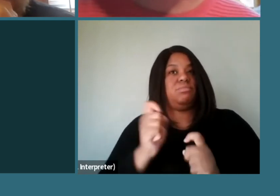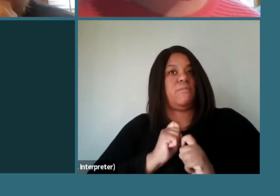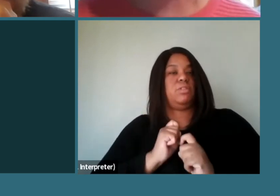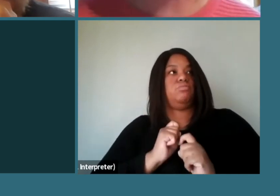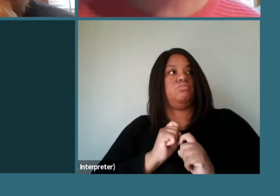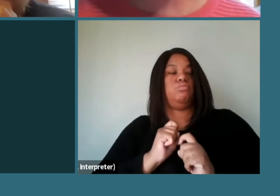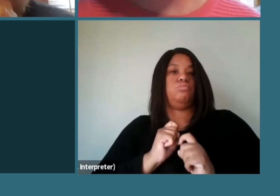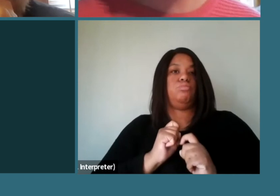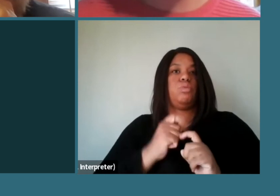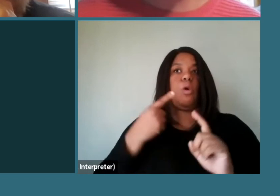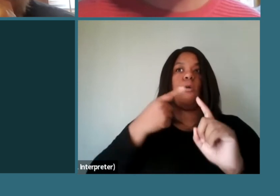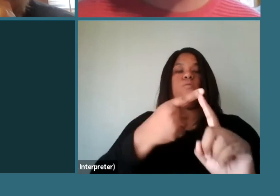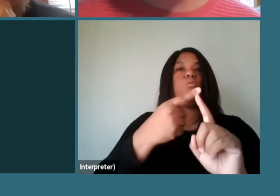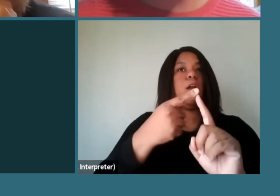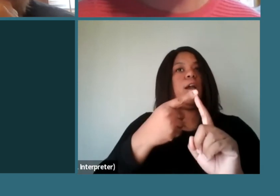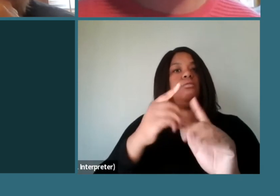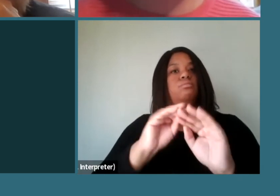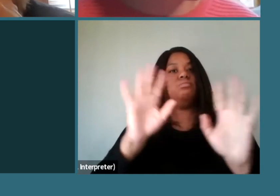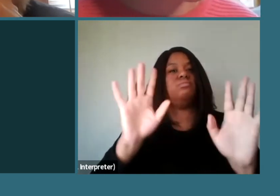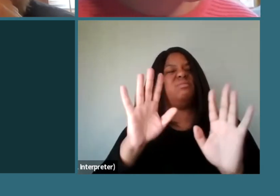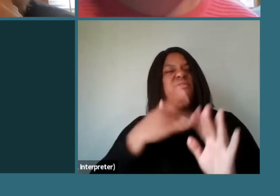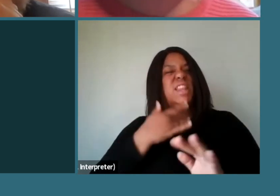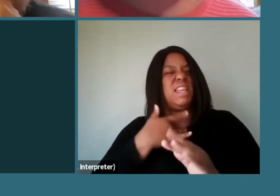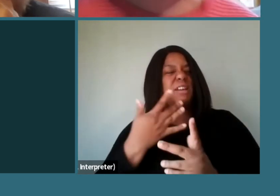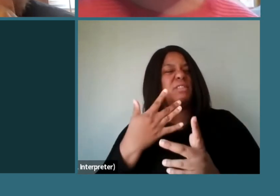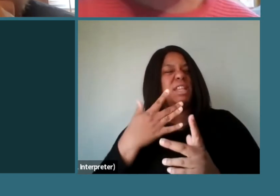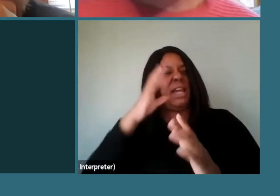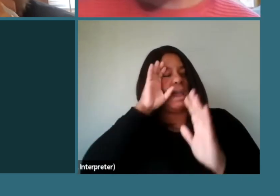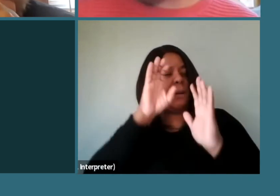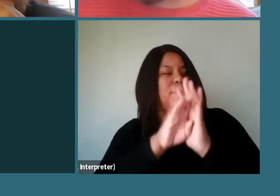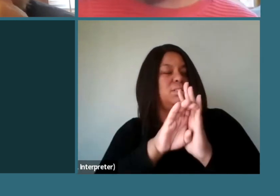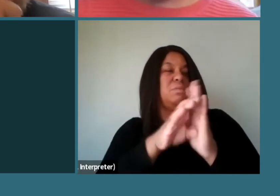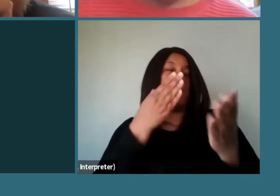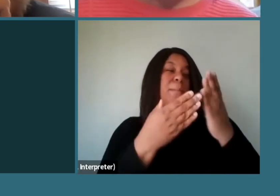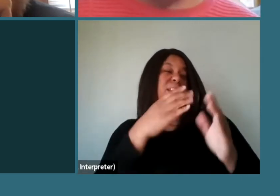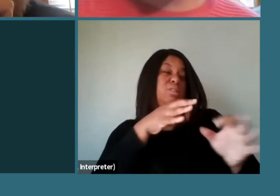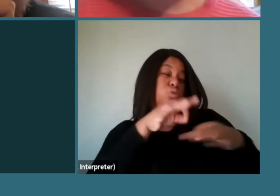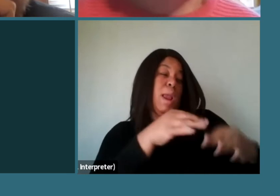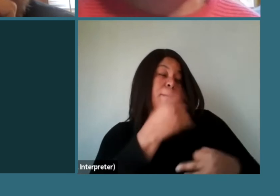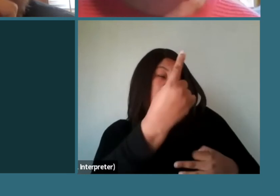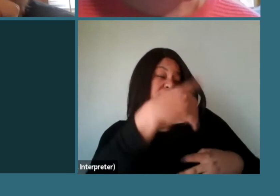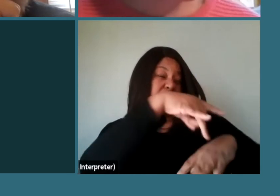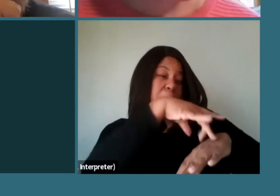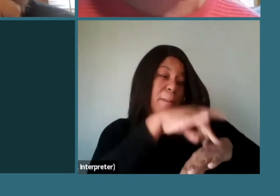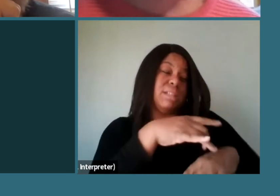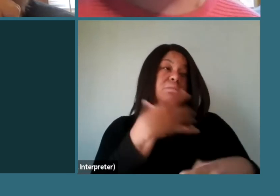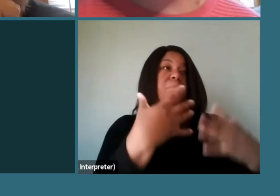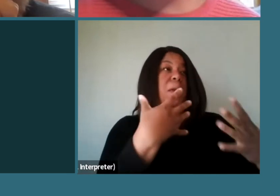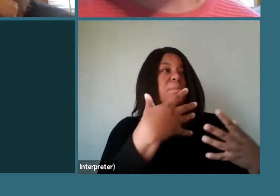of pumpkins, maybe describe one of the pumpkins to give an idea of some of maybe the characteristics of one